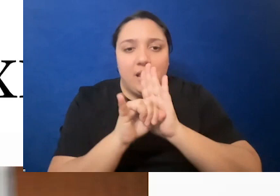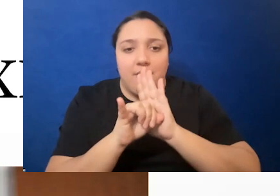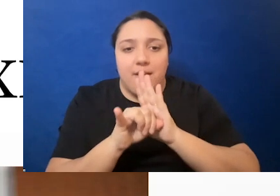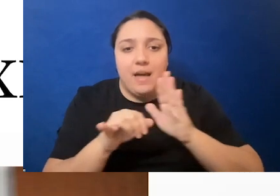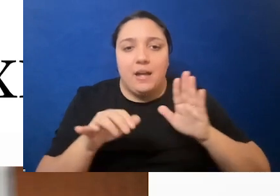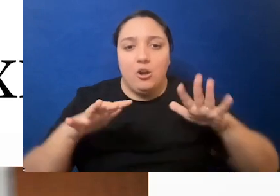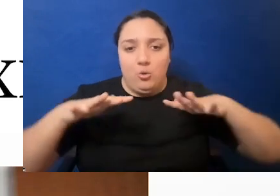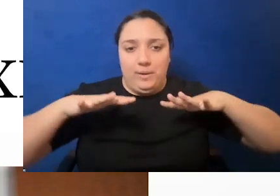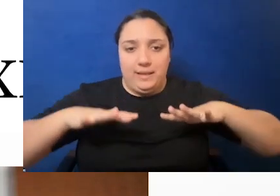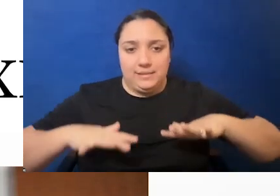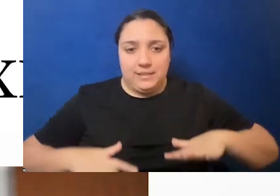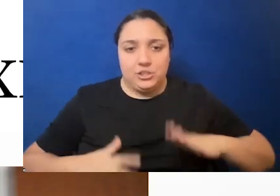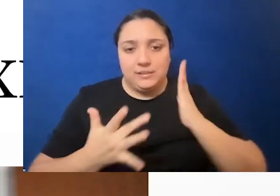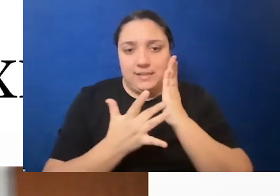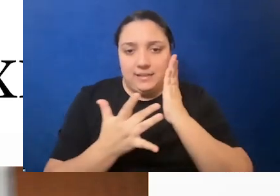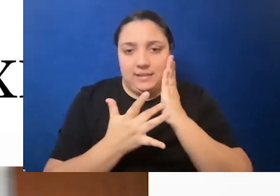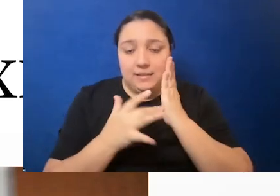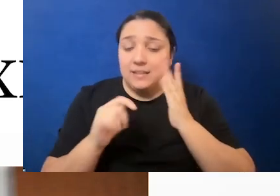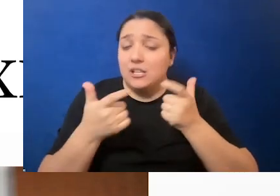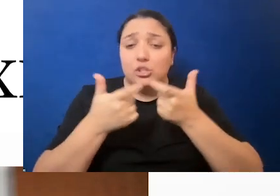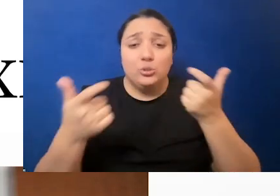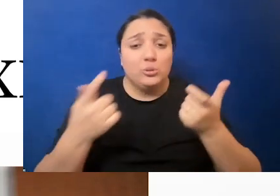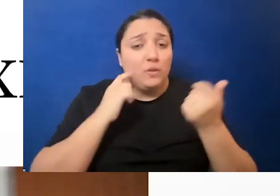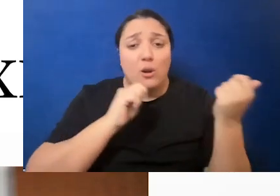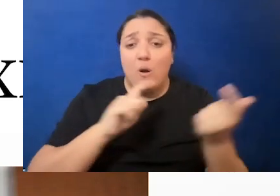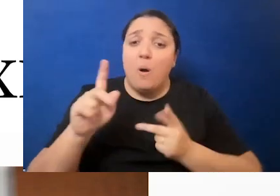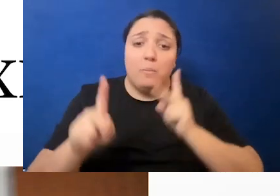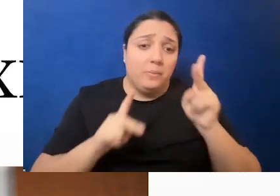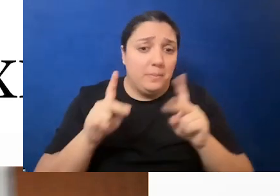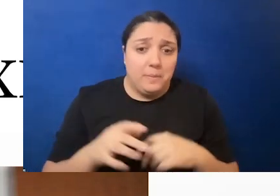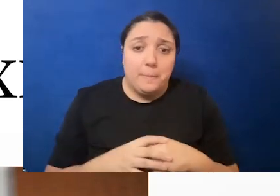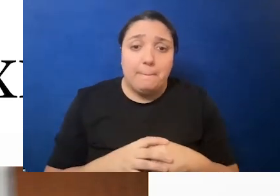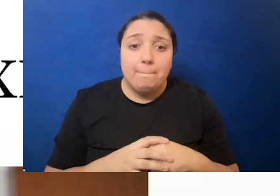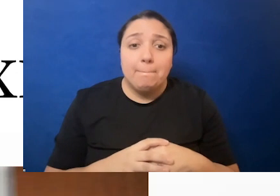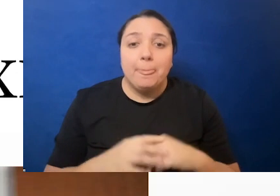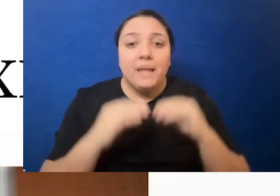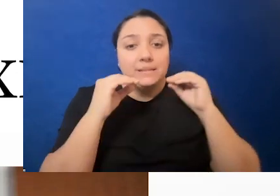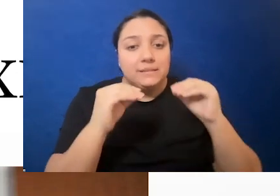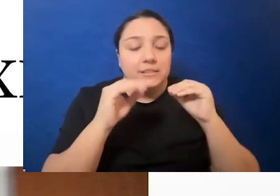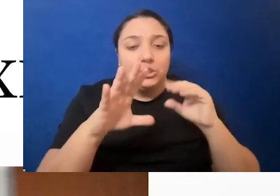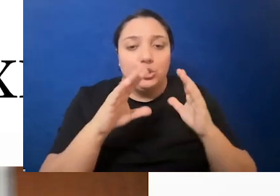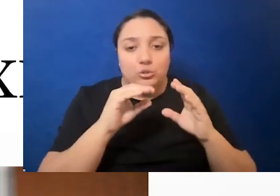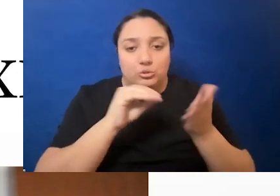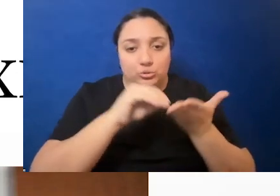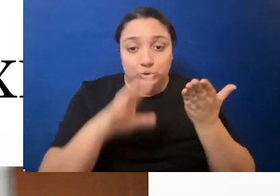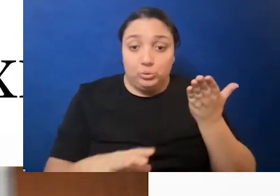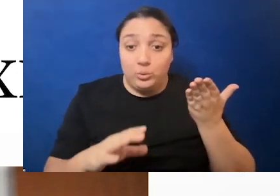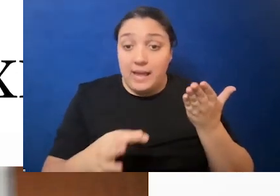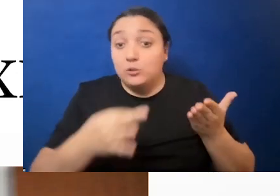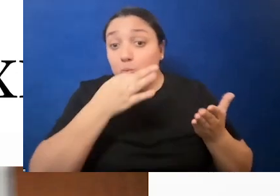THIS IS HUGE FOR ALL HUMAN BEINGS IN GENERAL. TEACHING YOUR STUDENTS THE THINGS THAT MAKE THEM FEEL